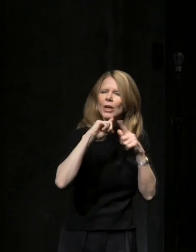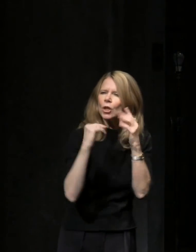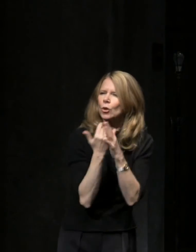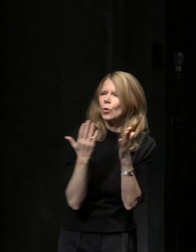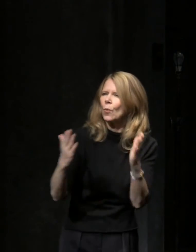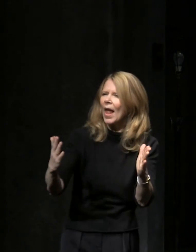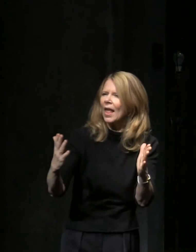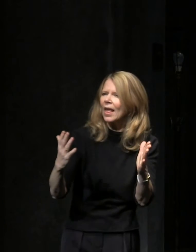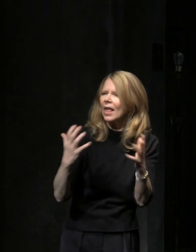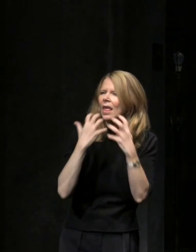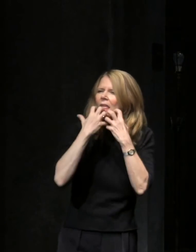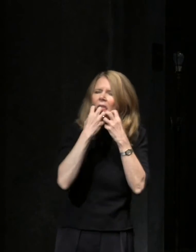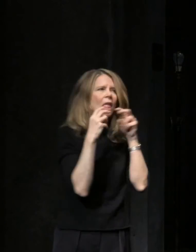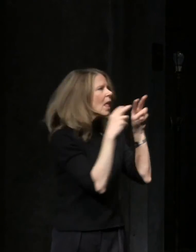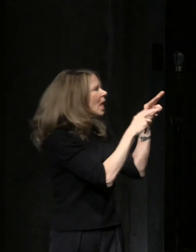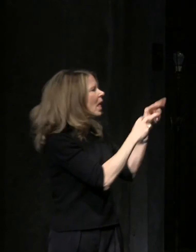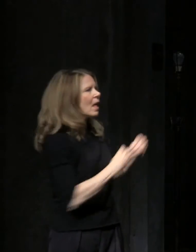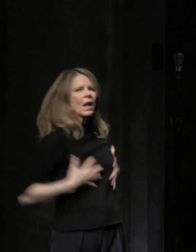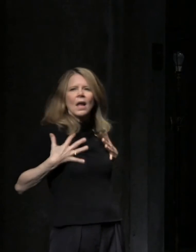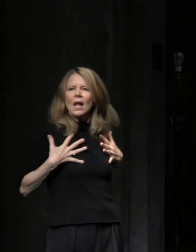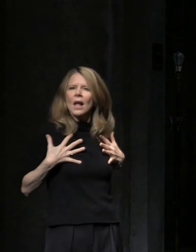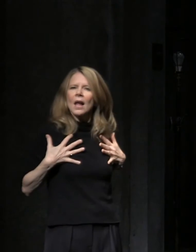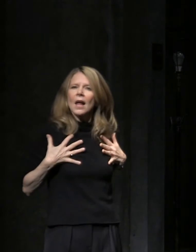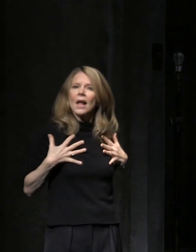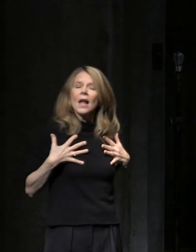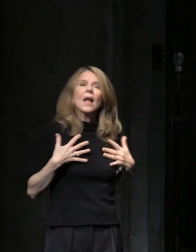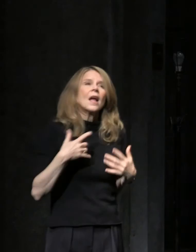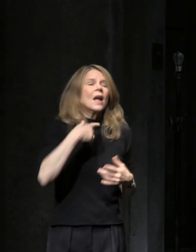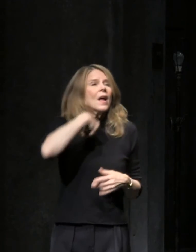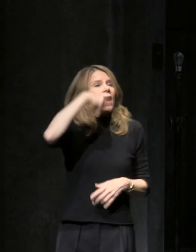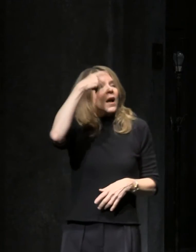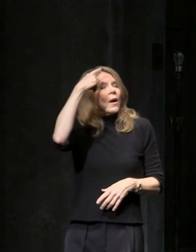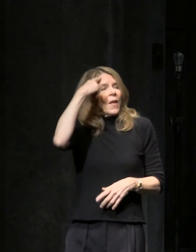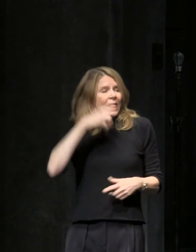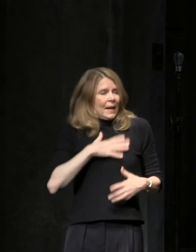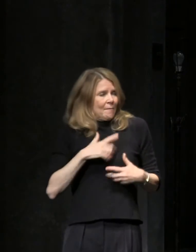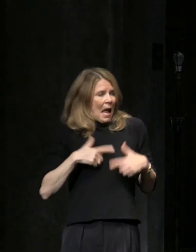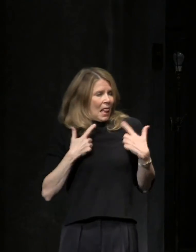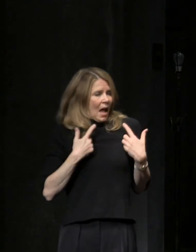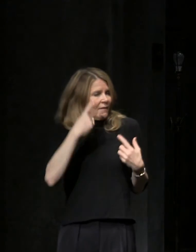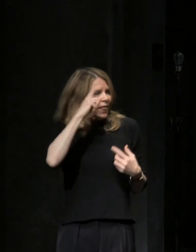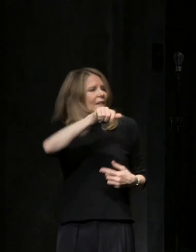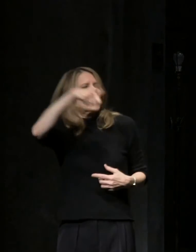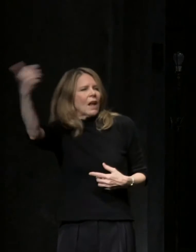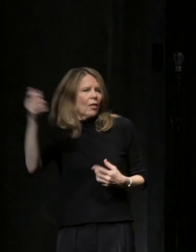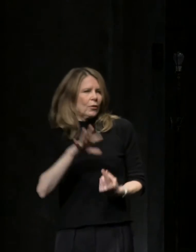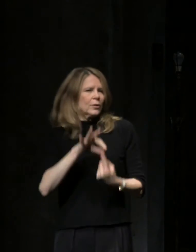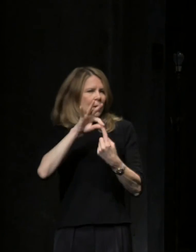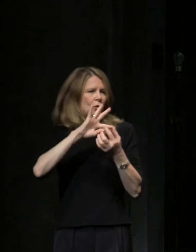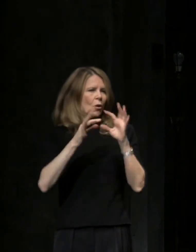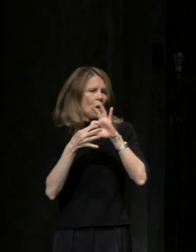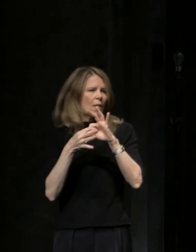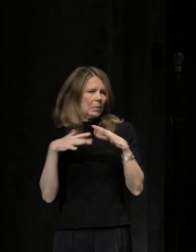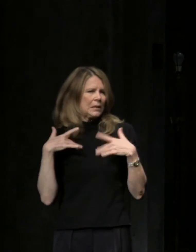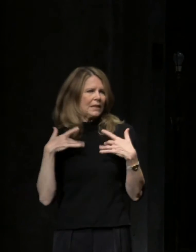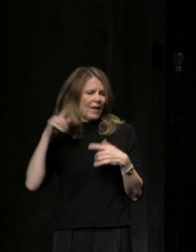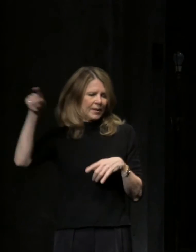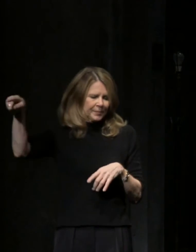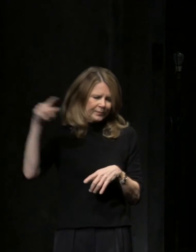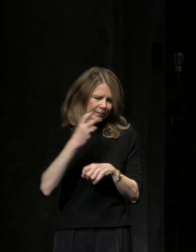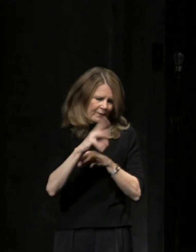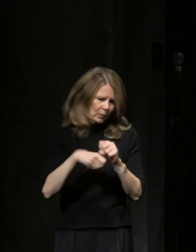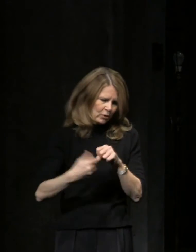captured in my life by a scene in another Special Olympics event a few years back when